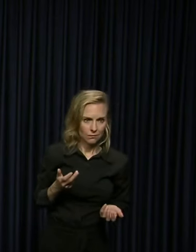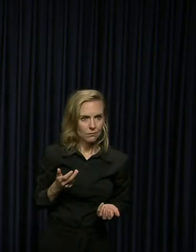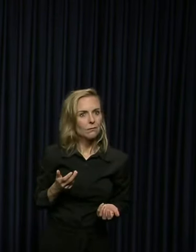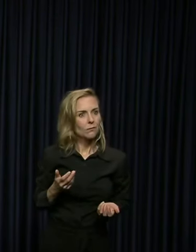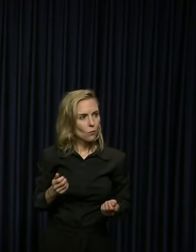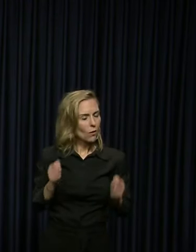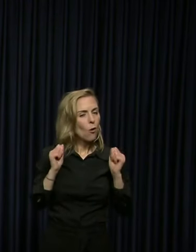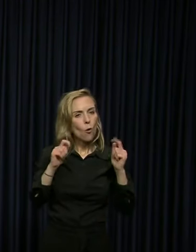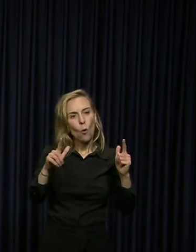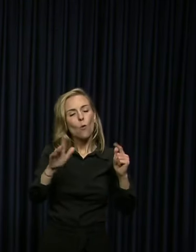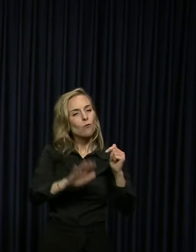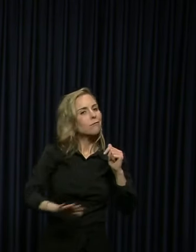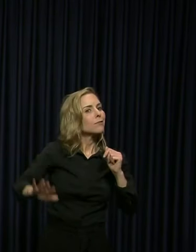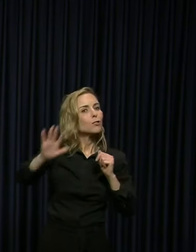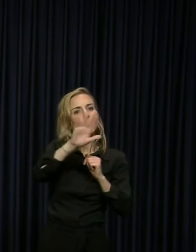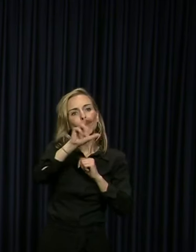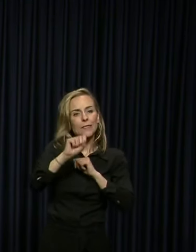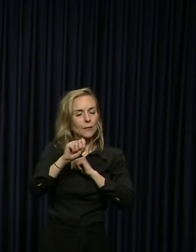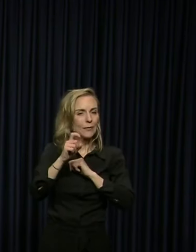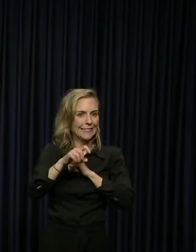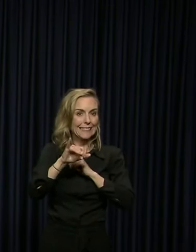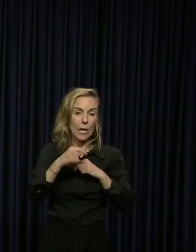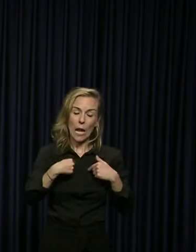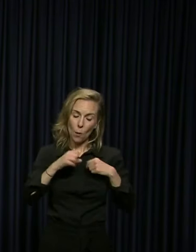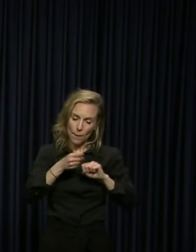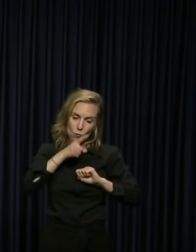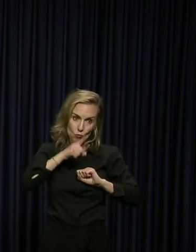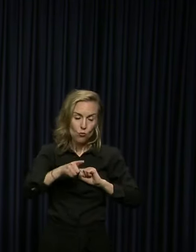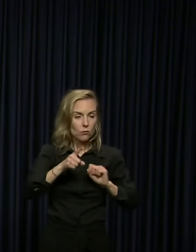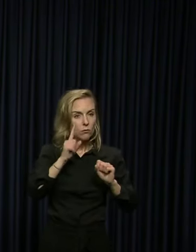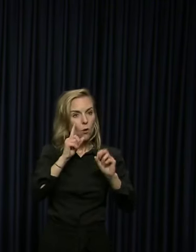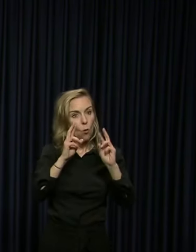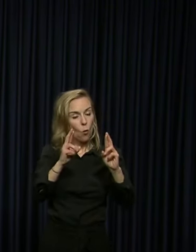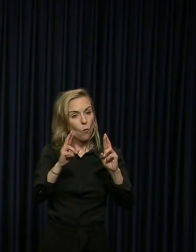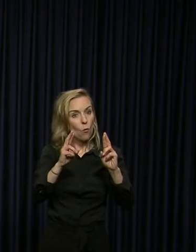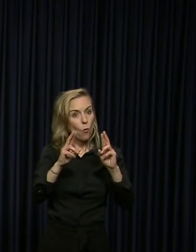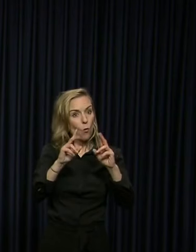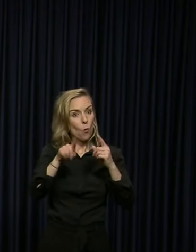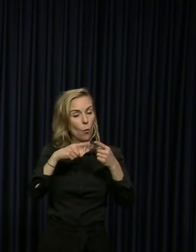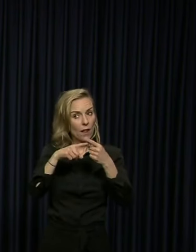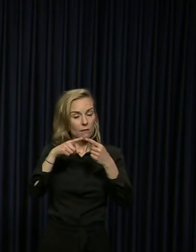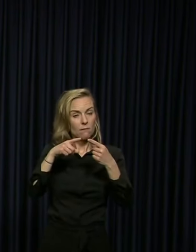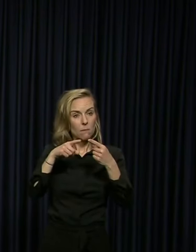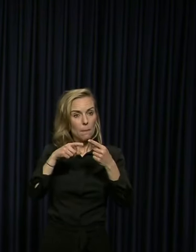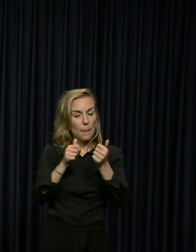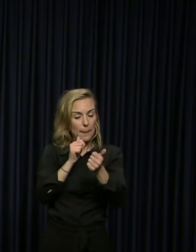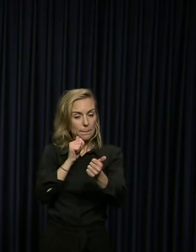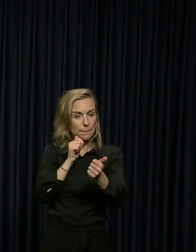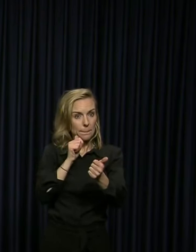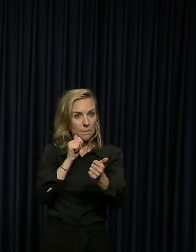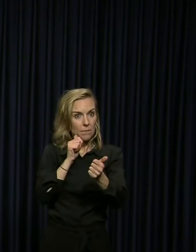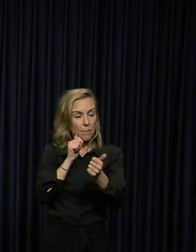STERILE, HAVE A LOT OF EQUIPMENT